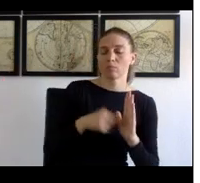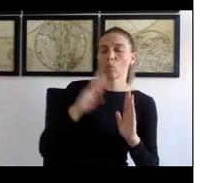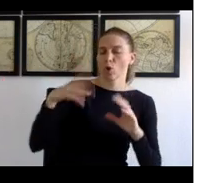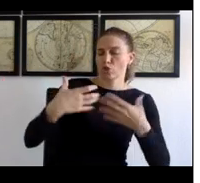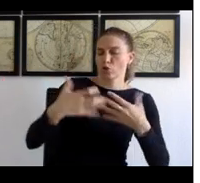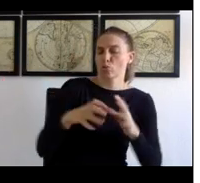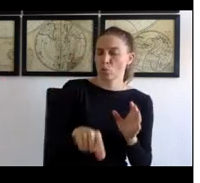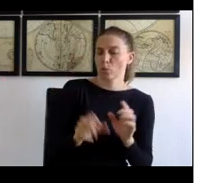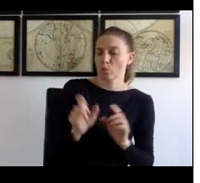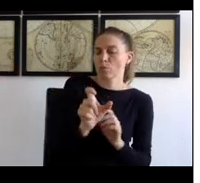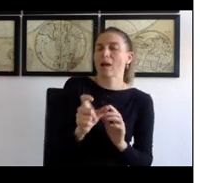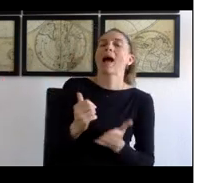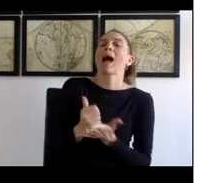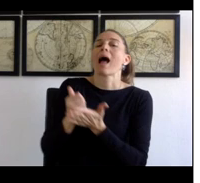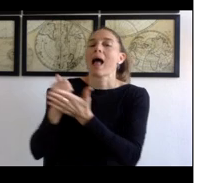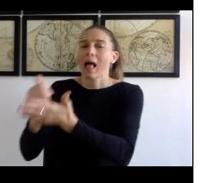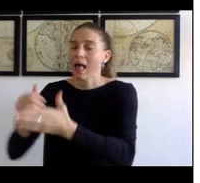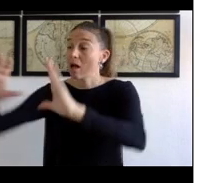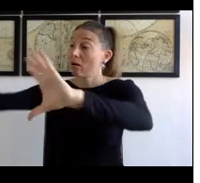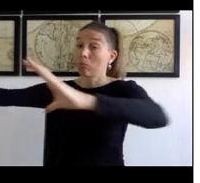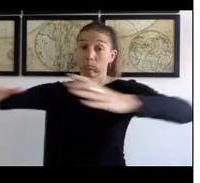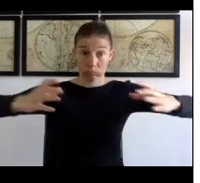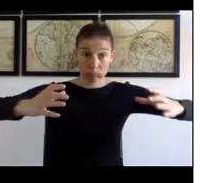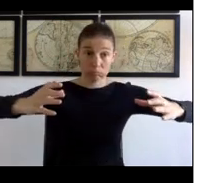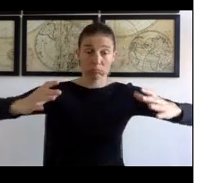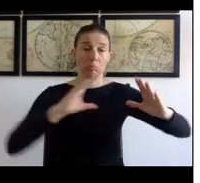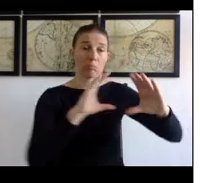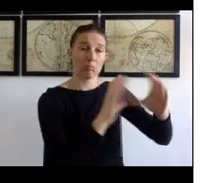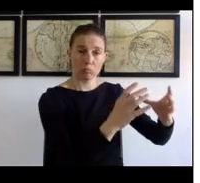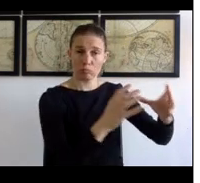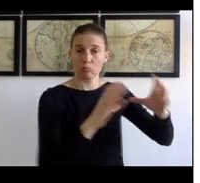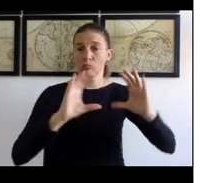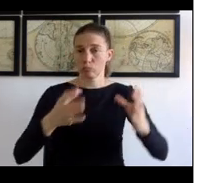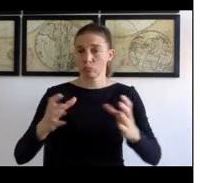and to disaggregate whatever we can from the population census.